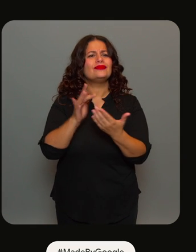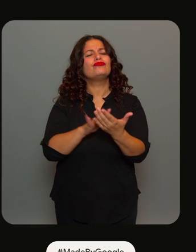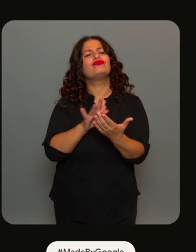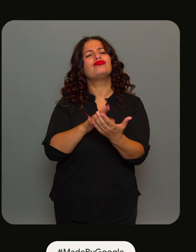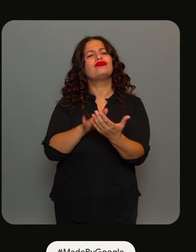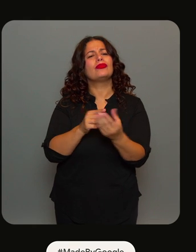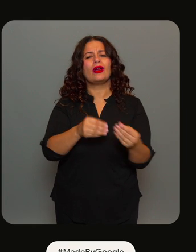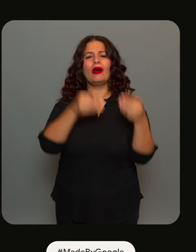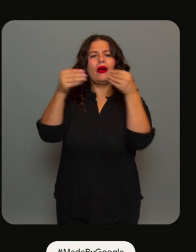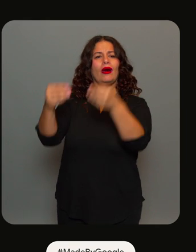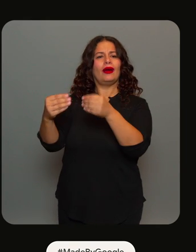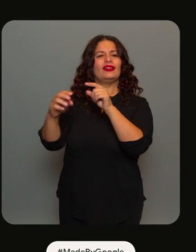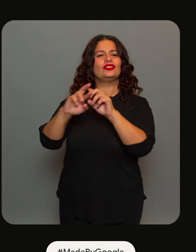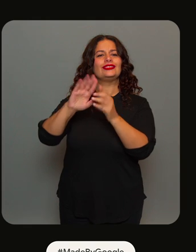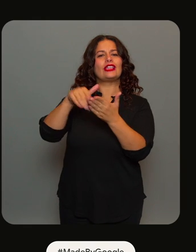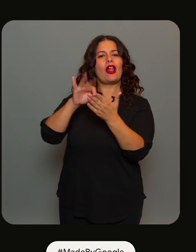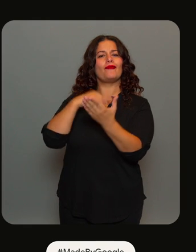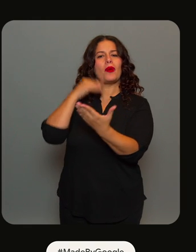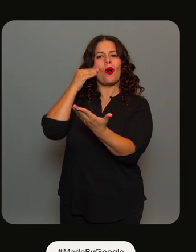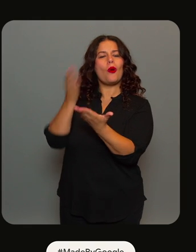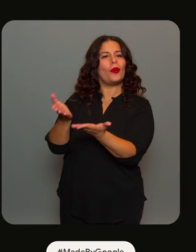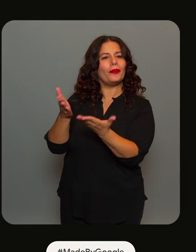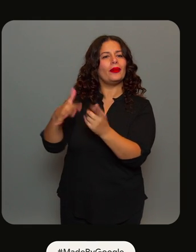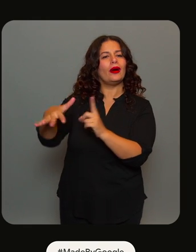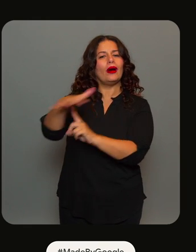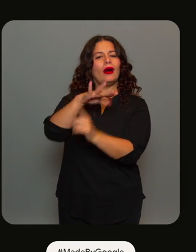It all comes together in a portfolio of Pixel devices built